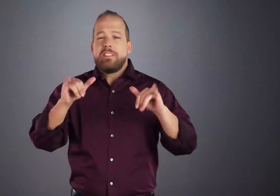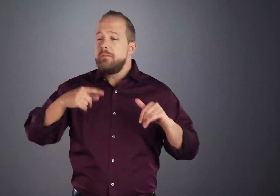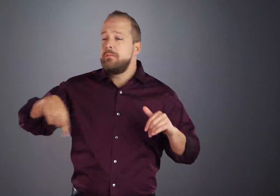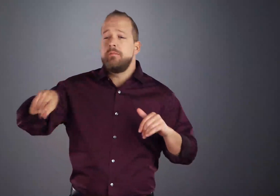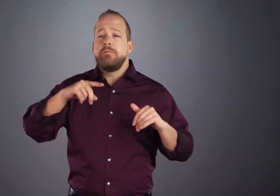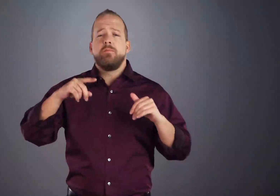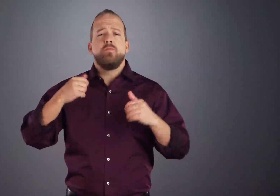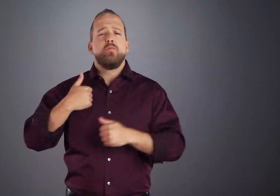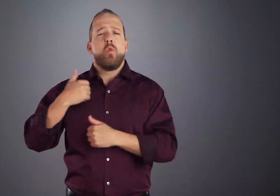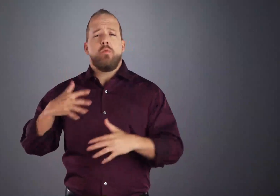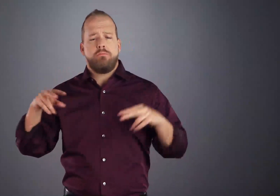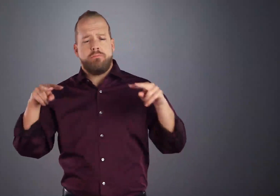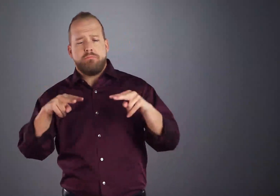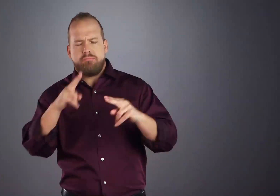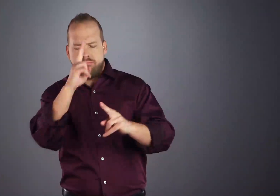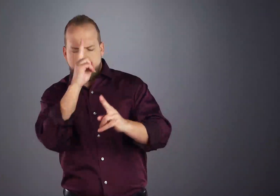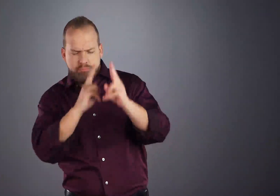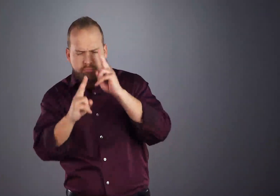Or by pot."